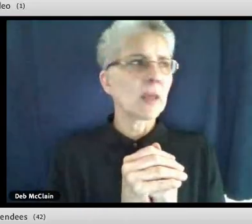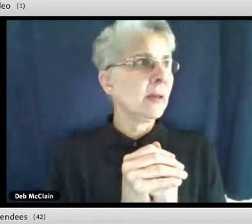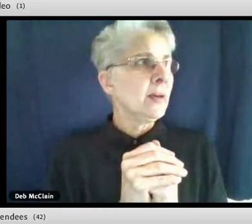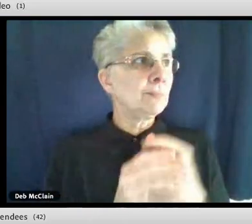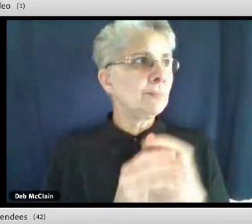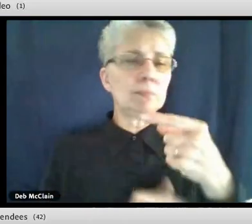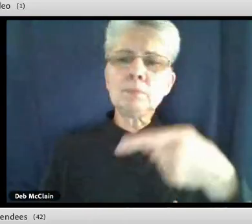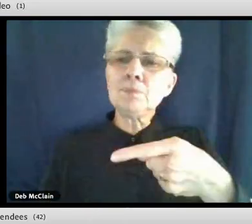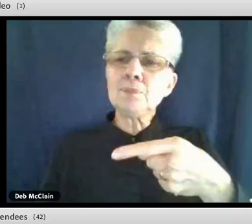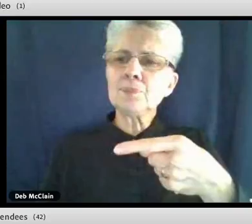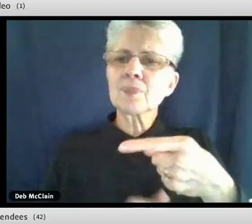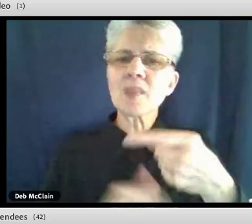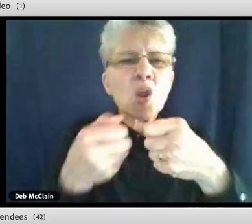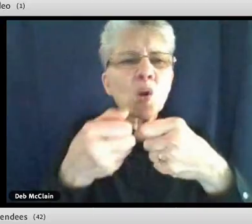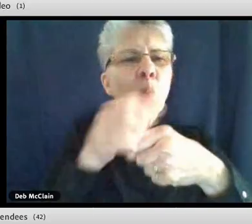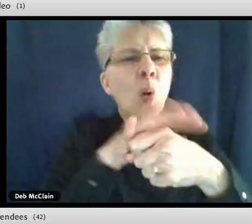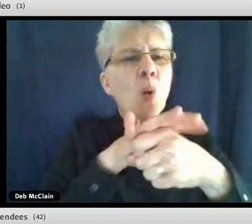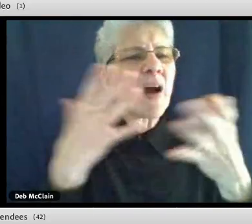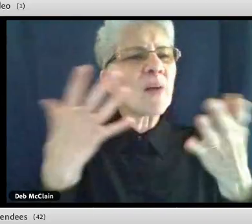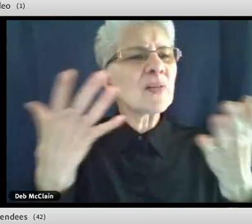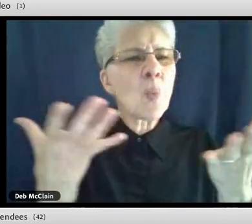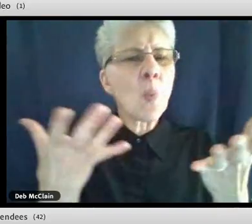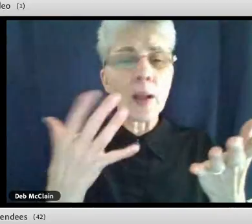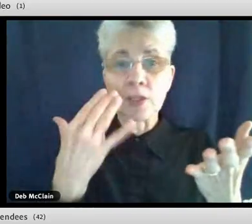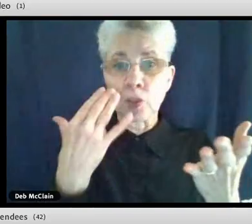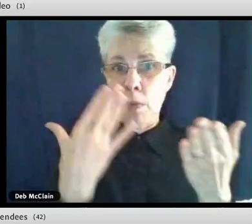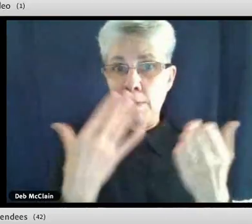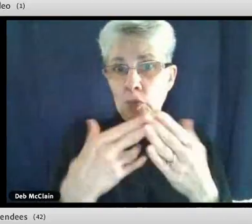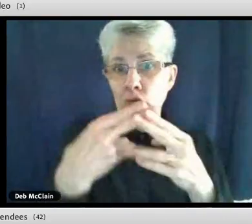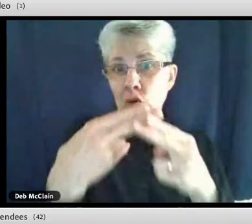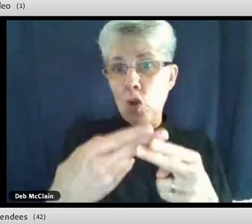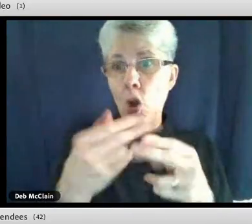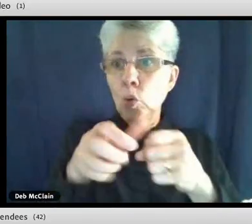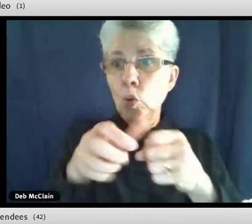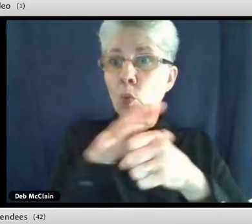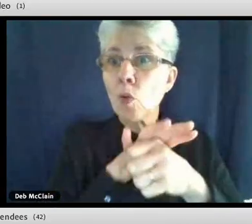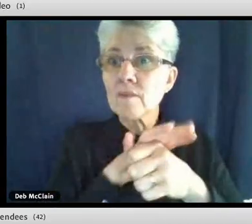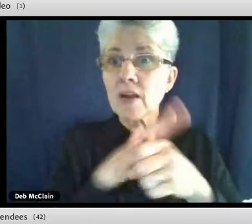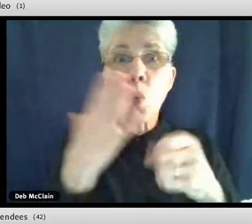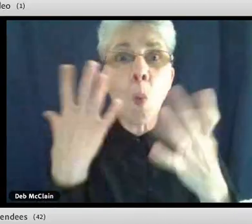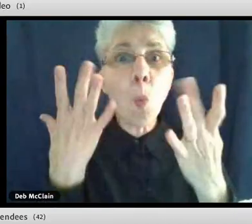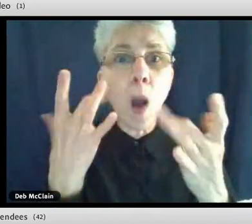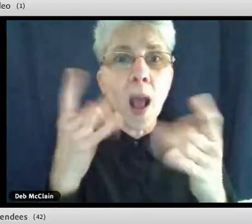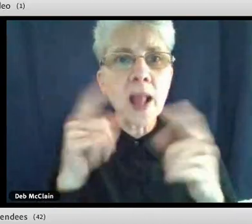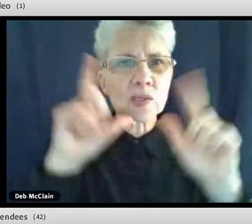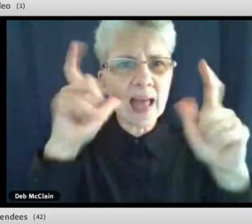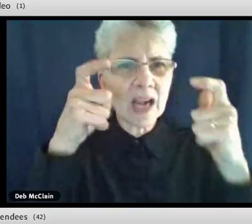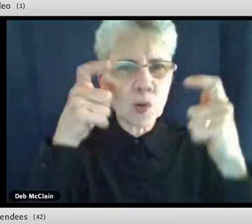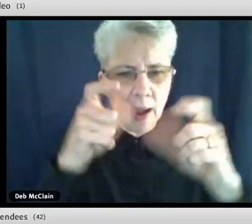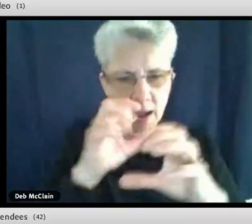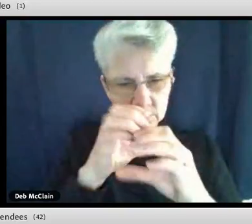So what is the coronavirus? Well, you guys probably know that it's called the coronavirus because it looks like a crown under a microscope,